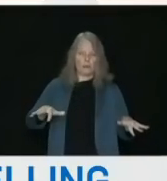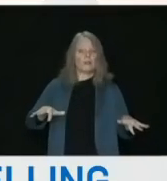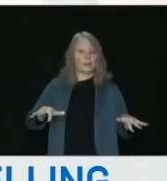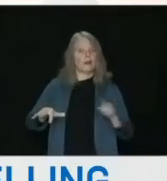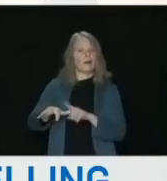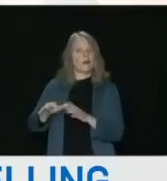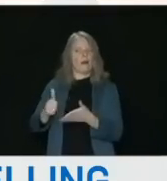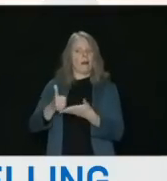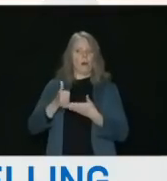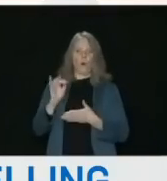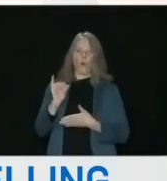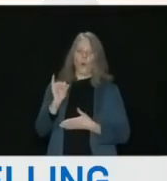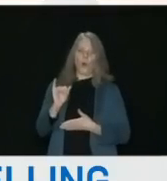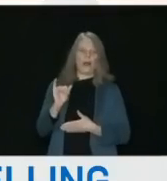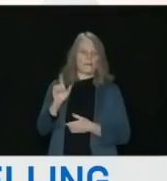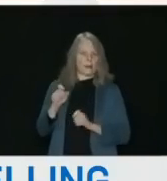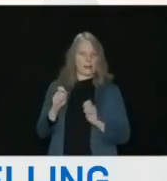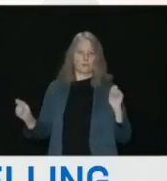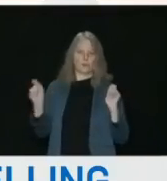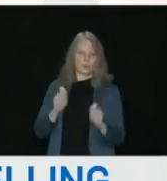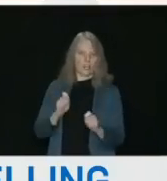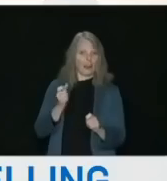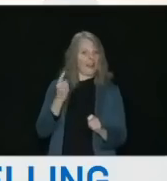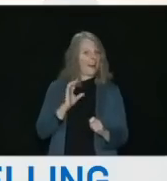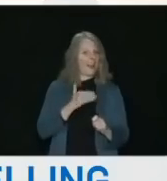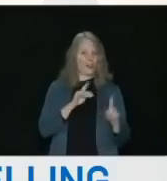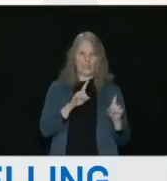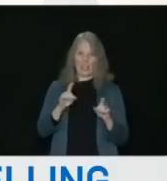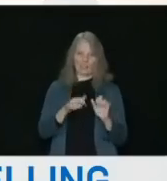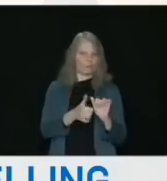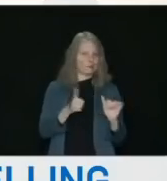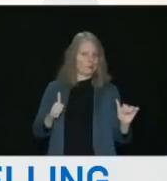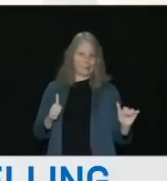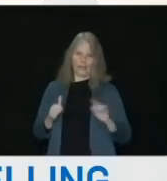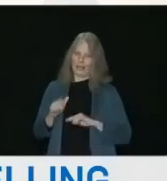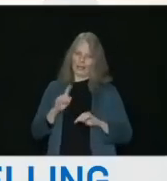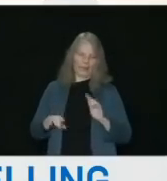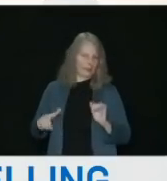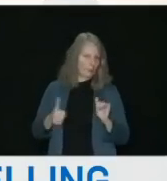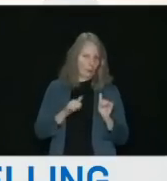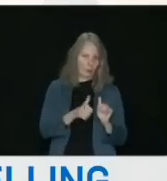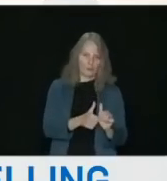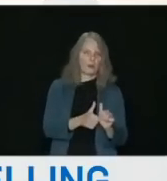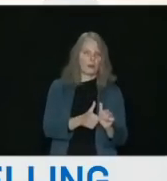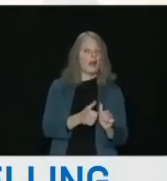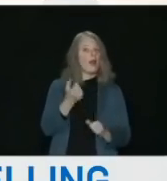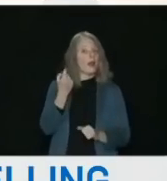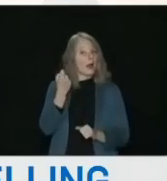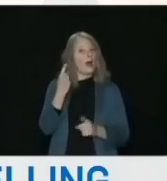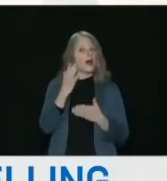THE PUBLIC HEALTH AS WELL HAD TO